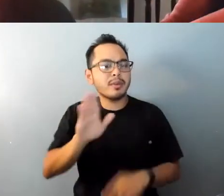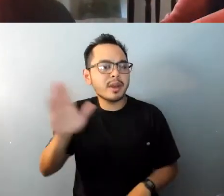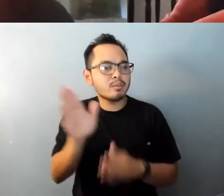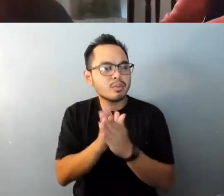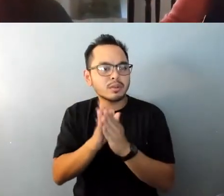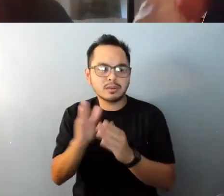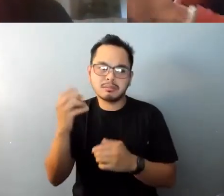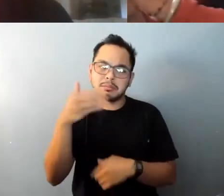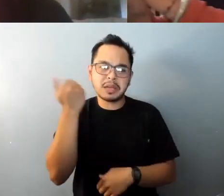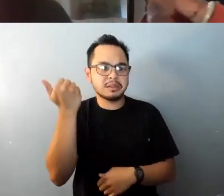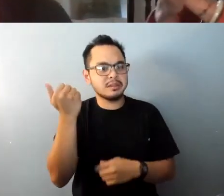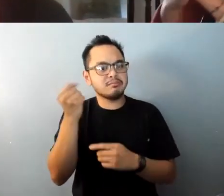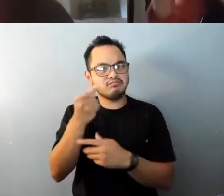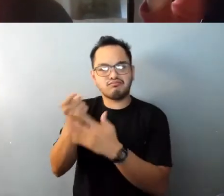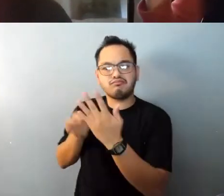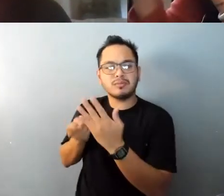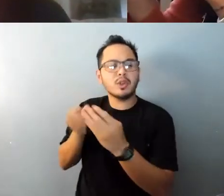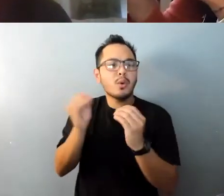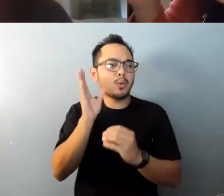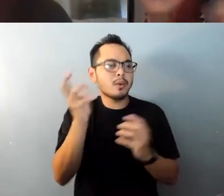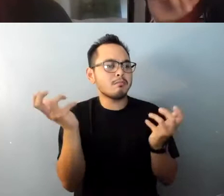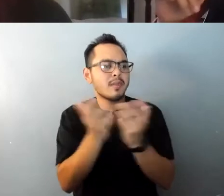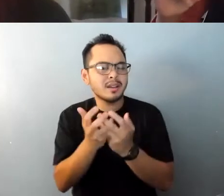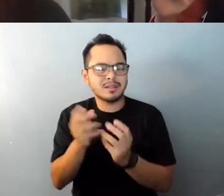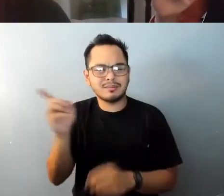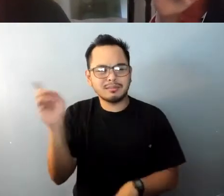no one will ever match these. To be able to consciously mimic that language and poke fun